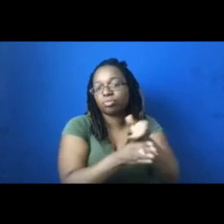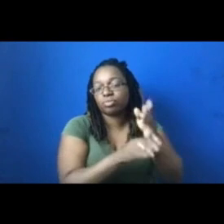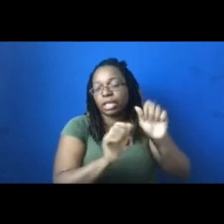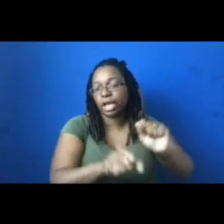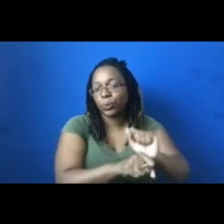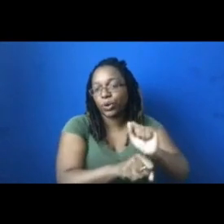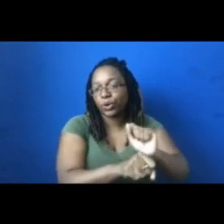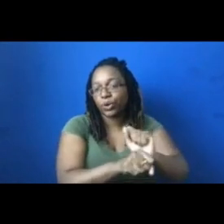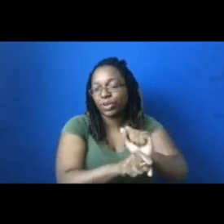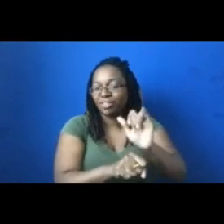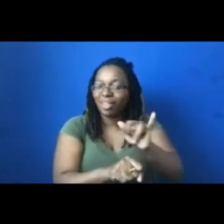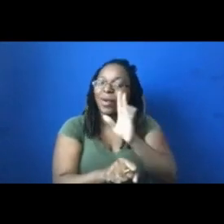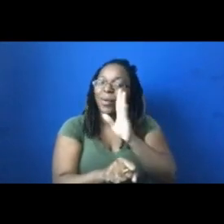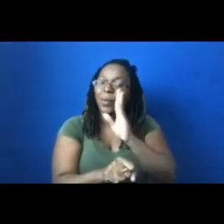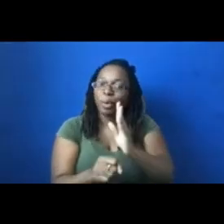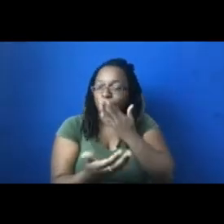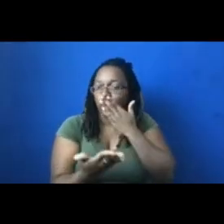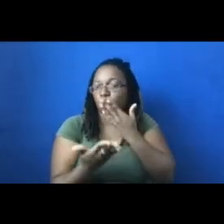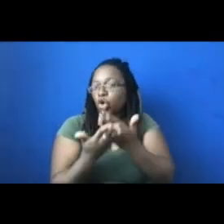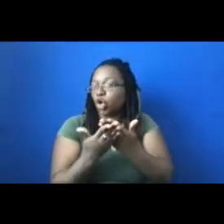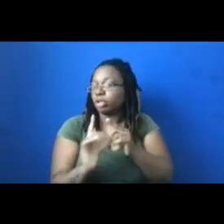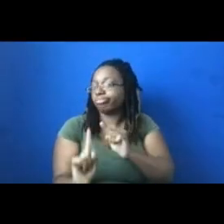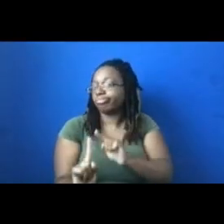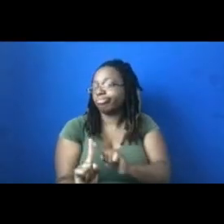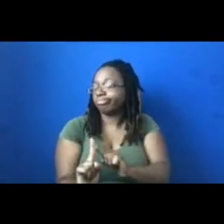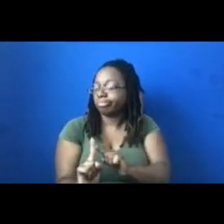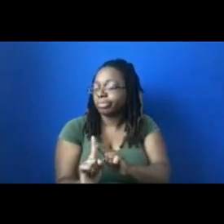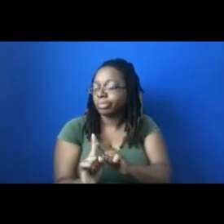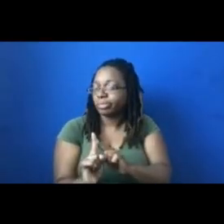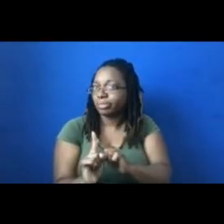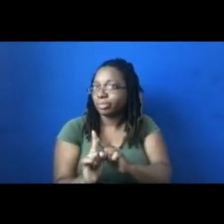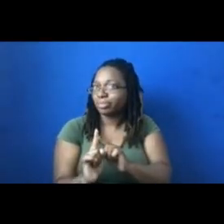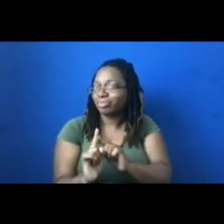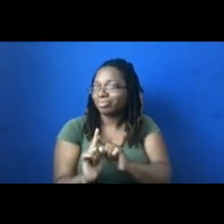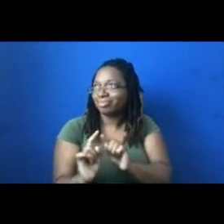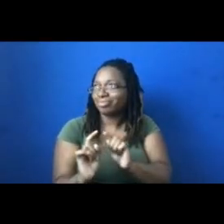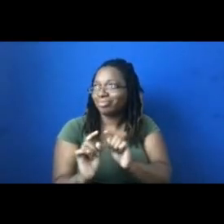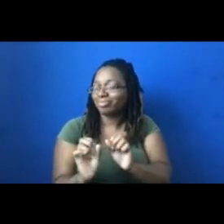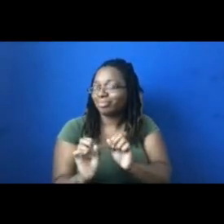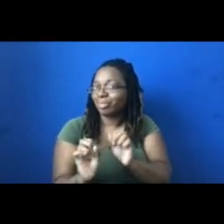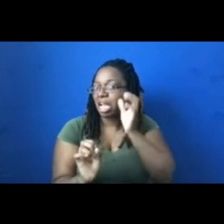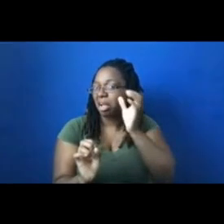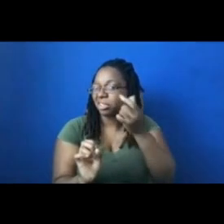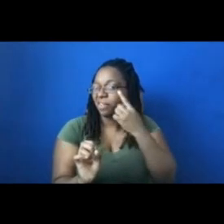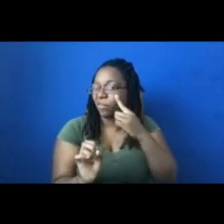NOFO. So this speaks specifically to the idea of the